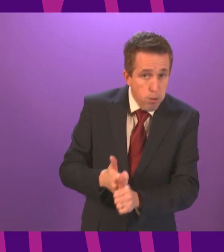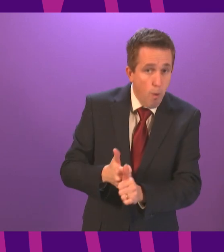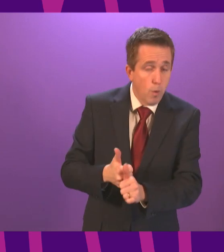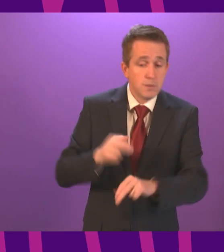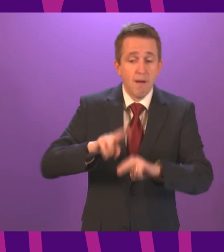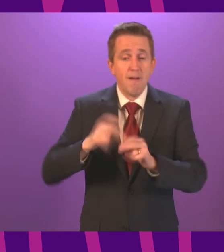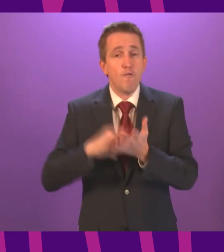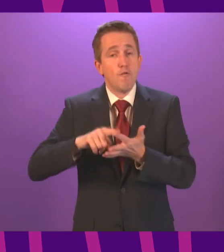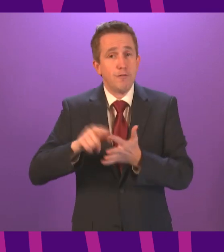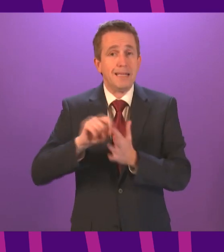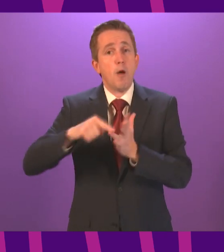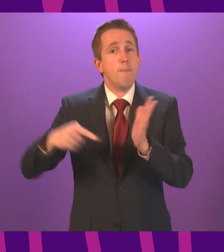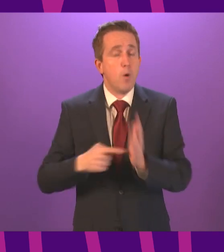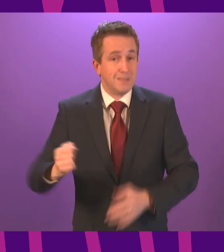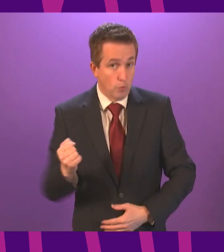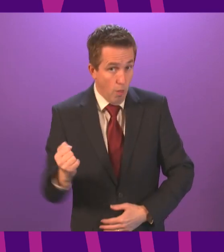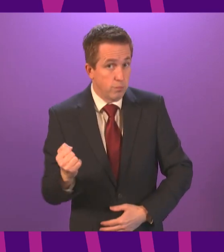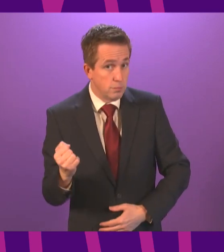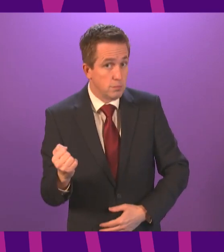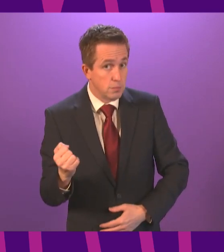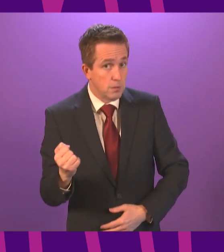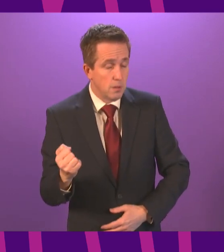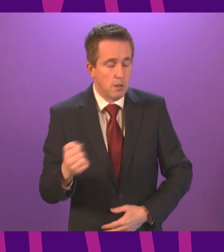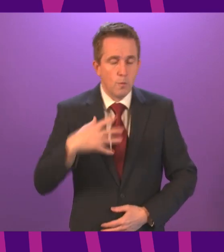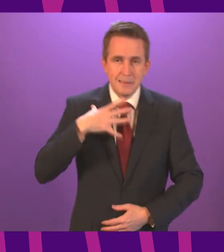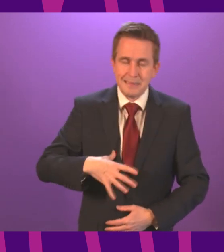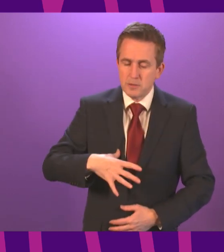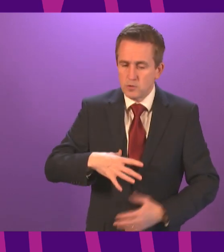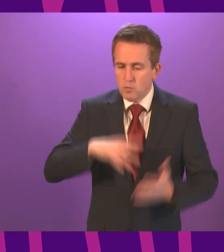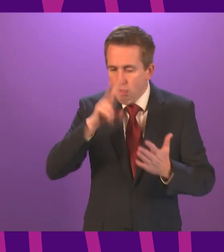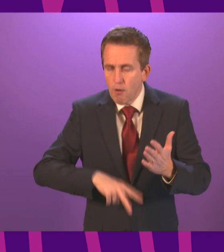We will look carefully at the UK Government’s proposal to ensure that free ports can work